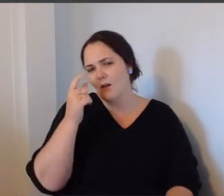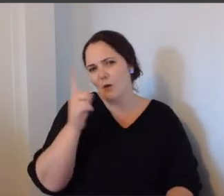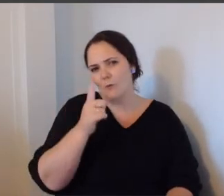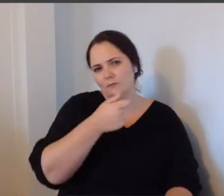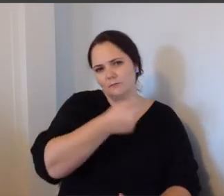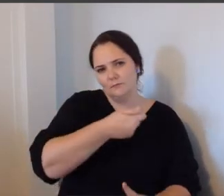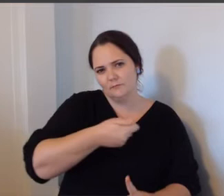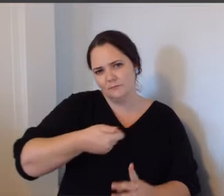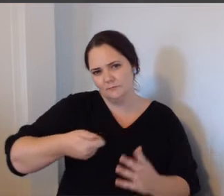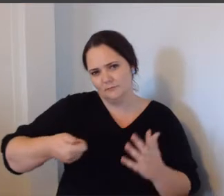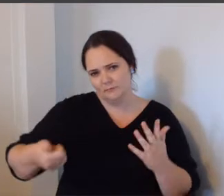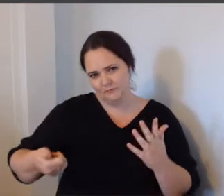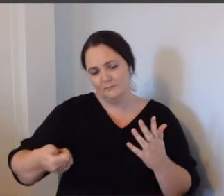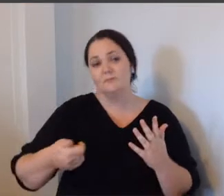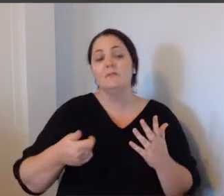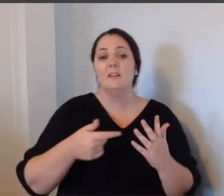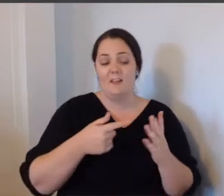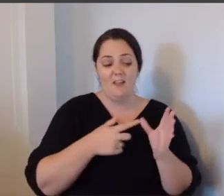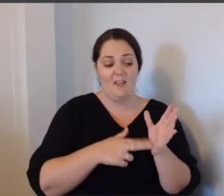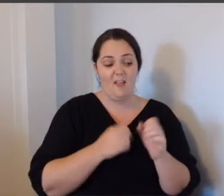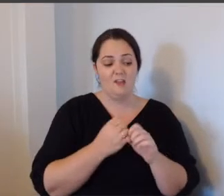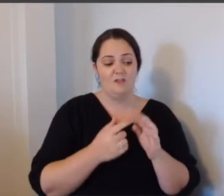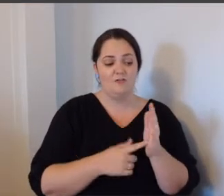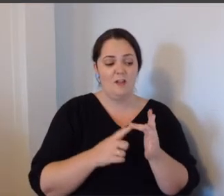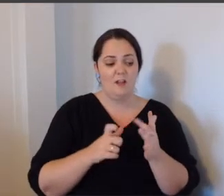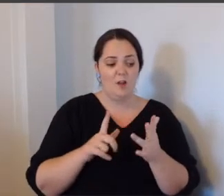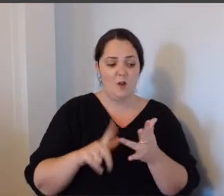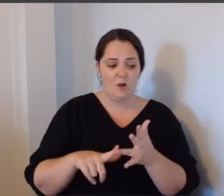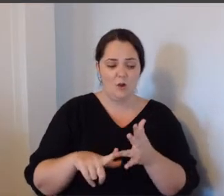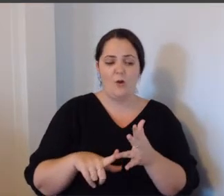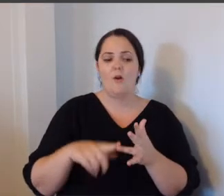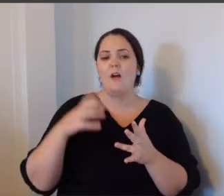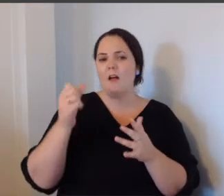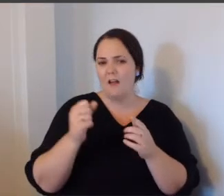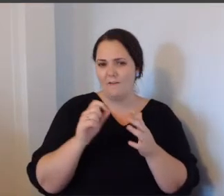generally presented to us as a straight line Fra Angelico leads to Paul Cezanne